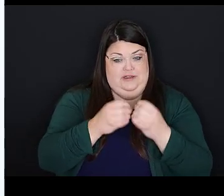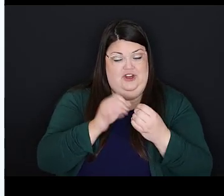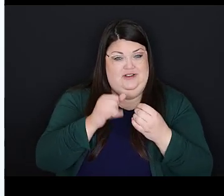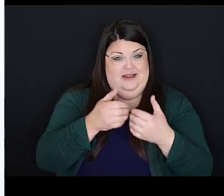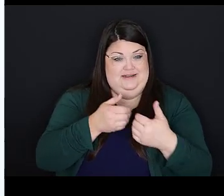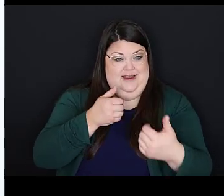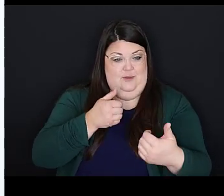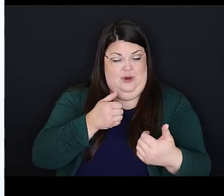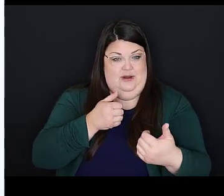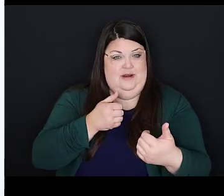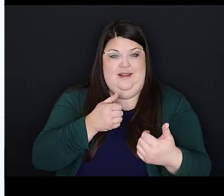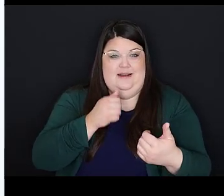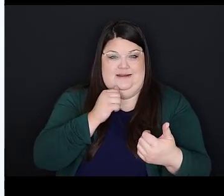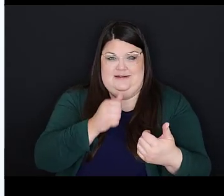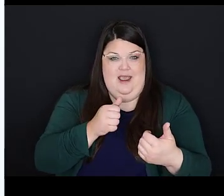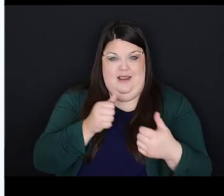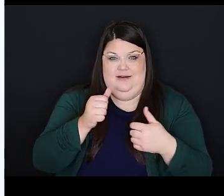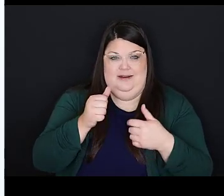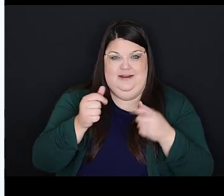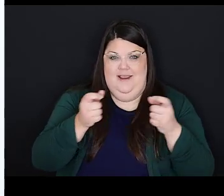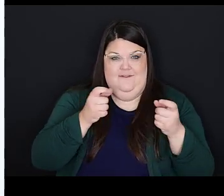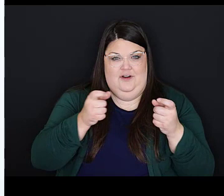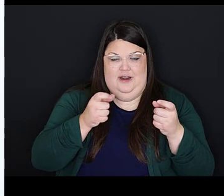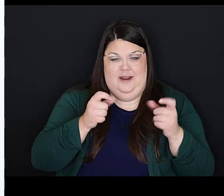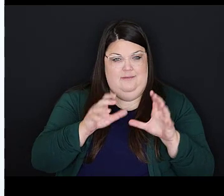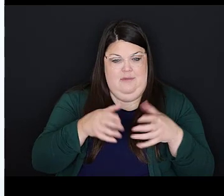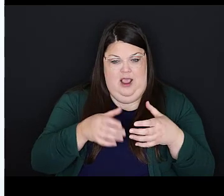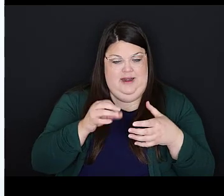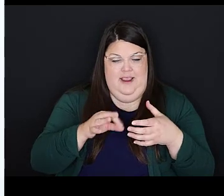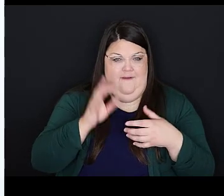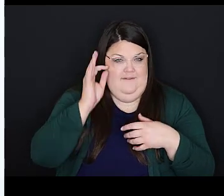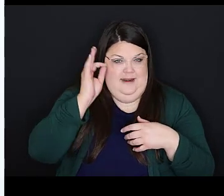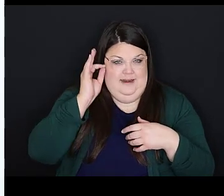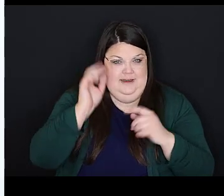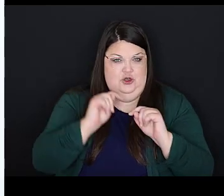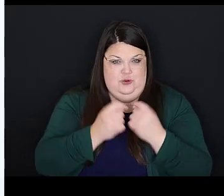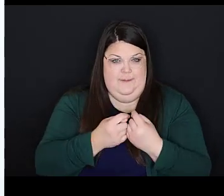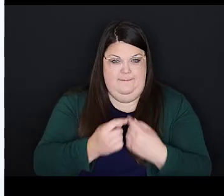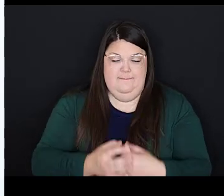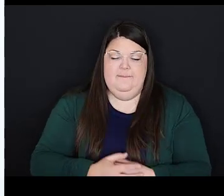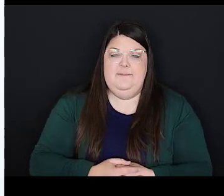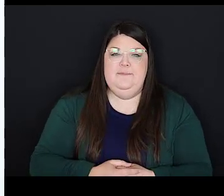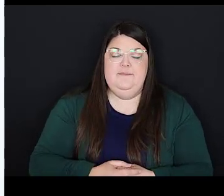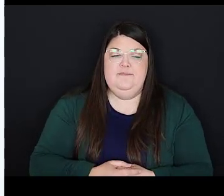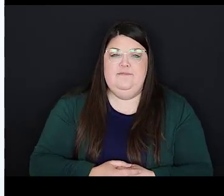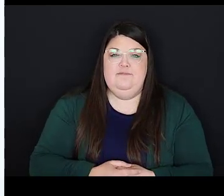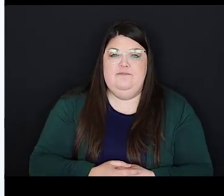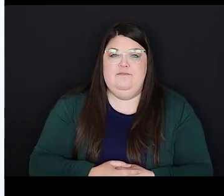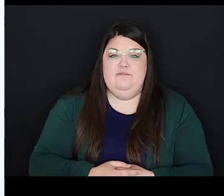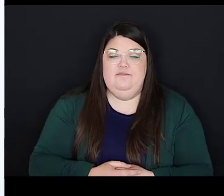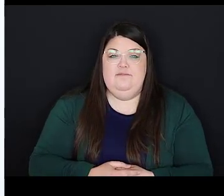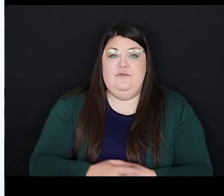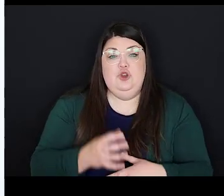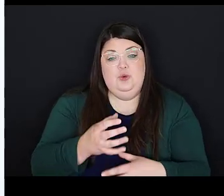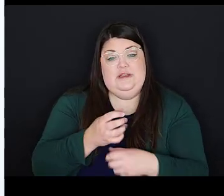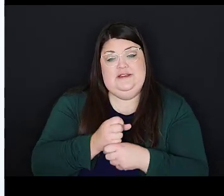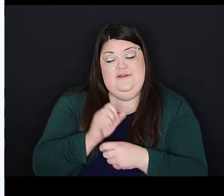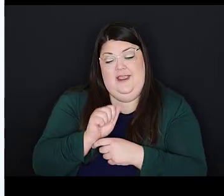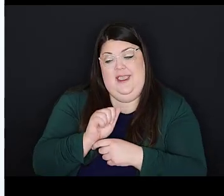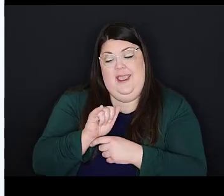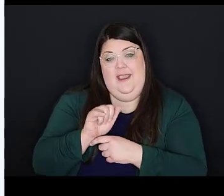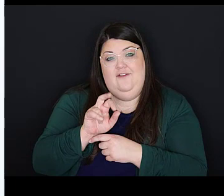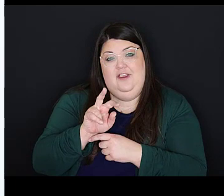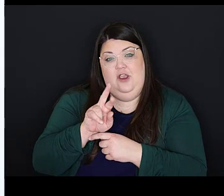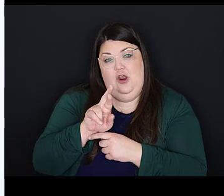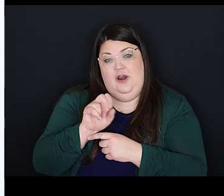that is not a governing body of an Indian Tribe. In order to receive an AIVRS grant, a Tribal